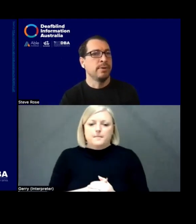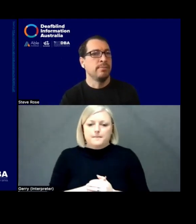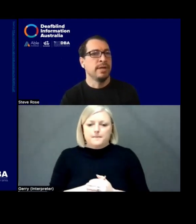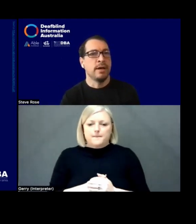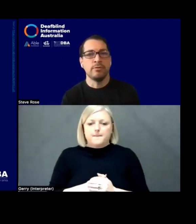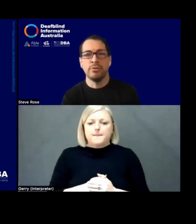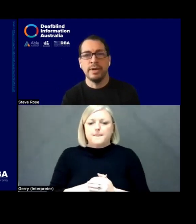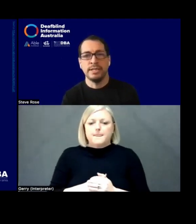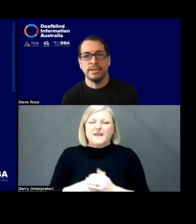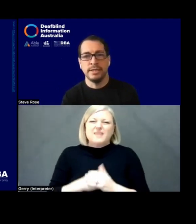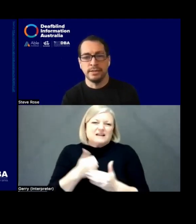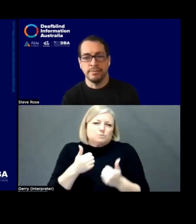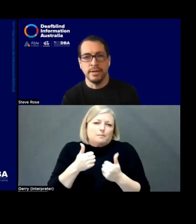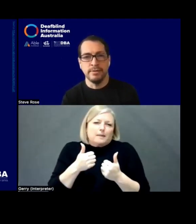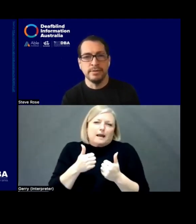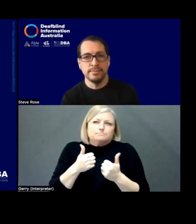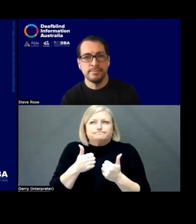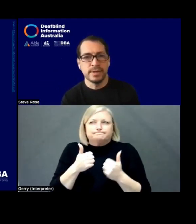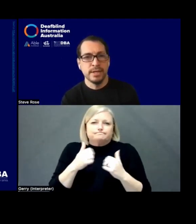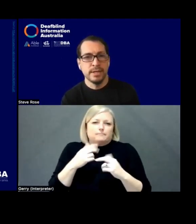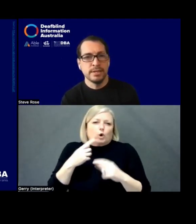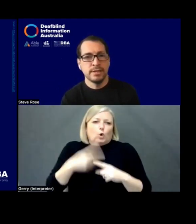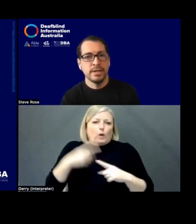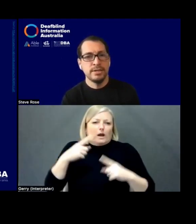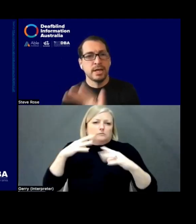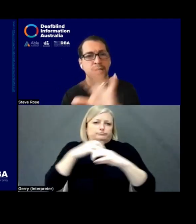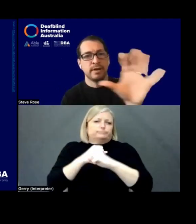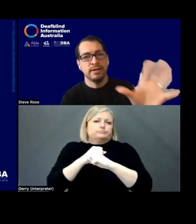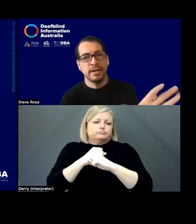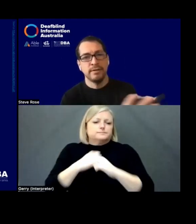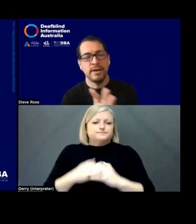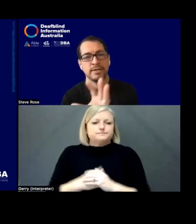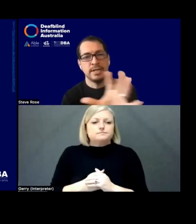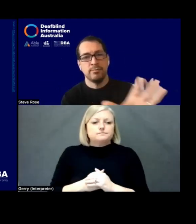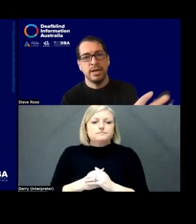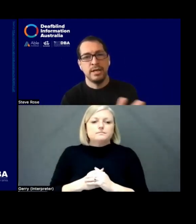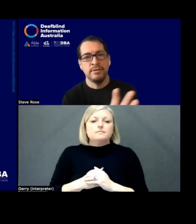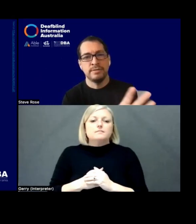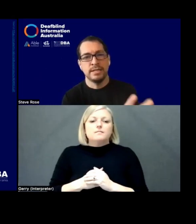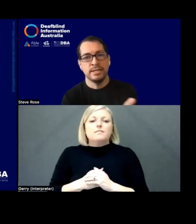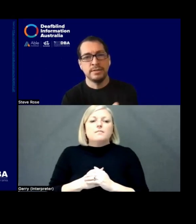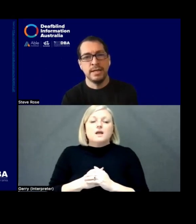is probably a helpful way to think of those. So those are the under the umbrella of tactile